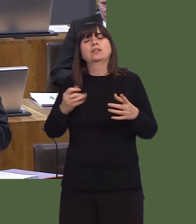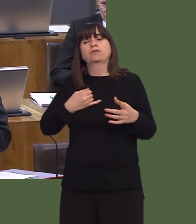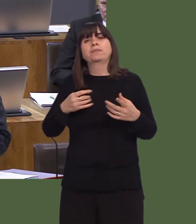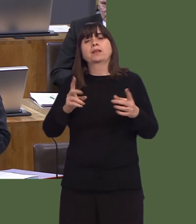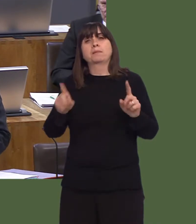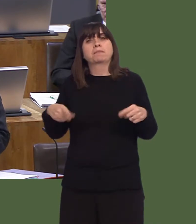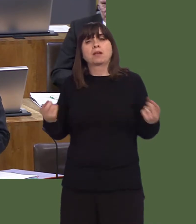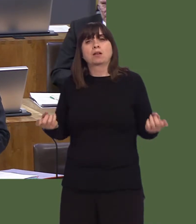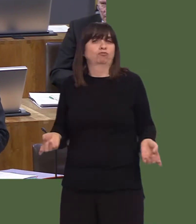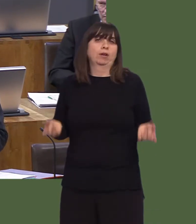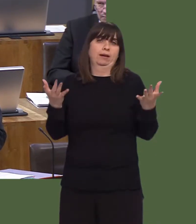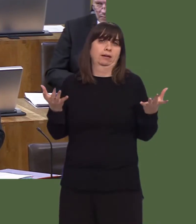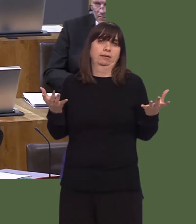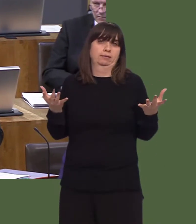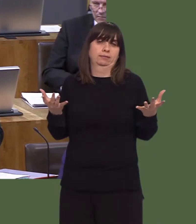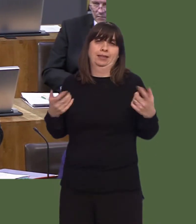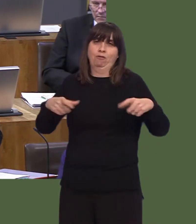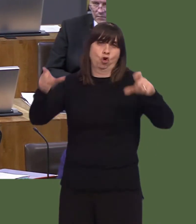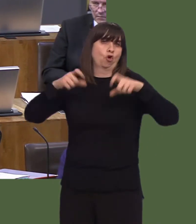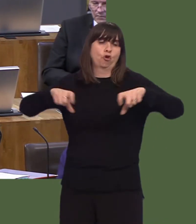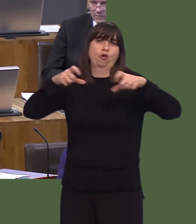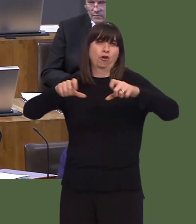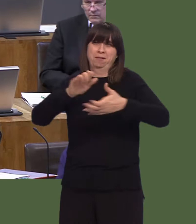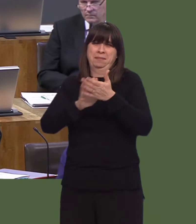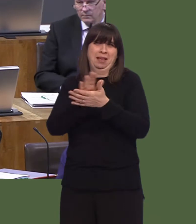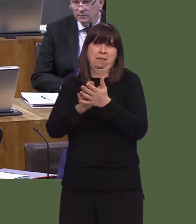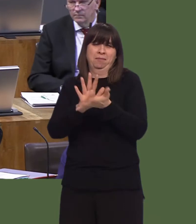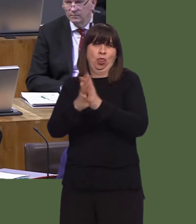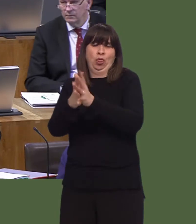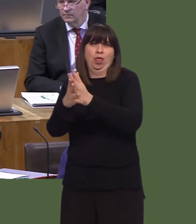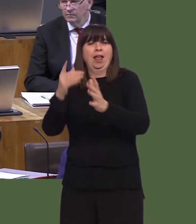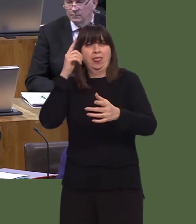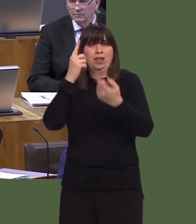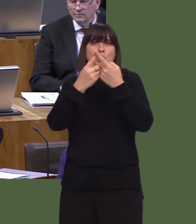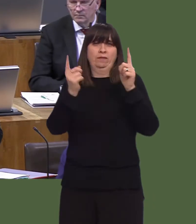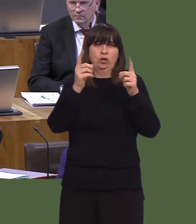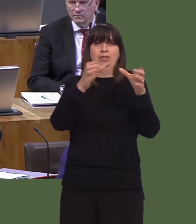that we bring it to a conclusion, that the institutions come to an agreement with the